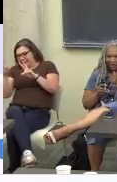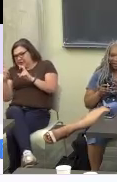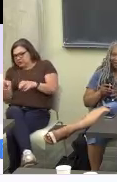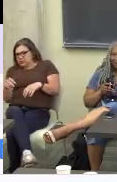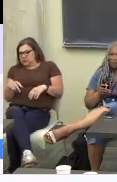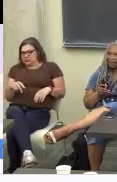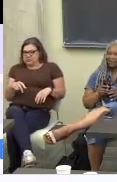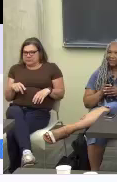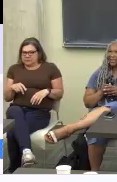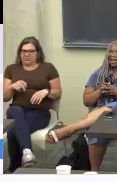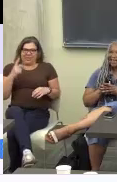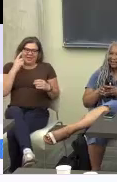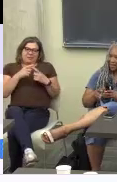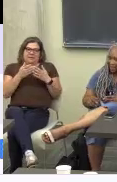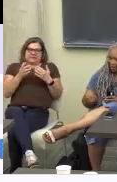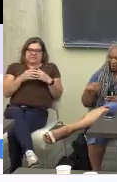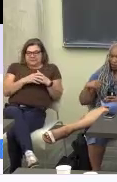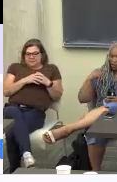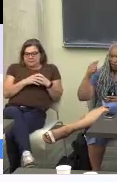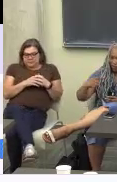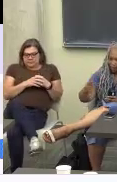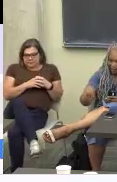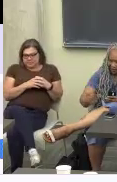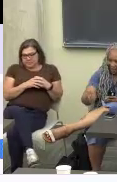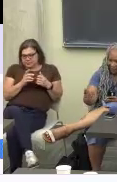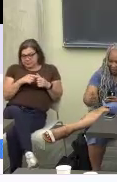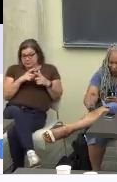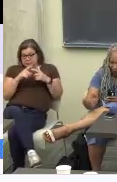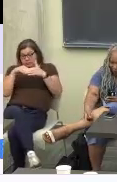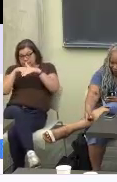like think about these things and it's like You know in order to break into that software